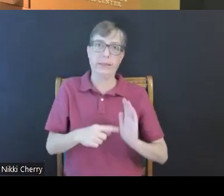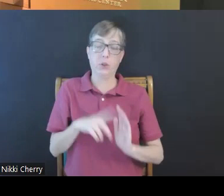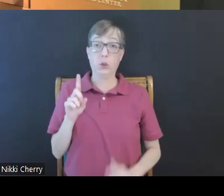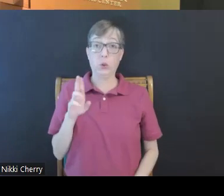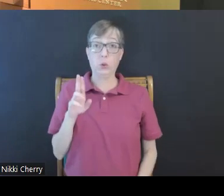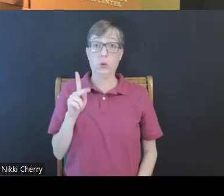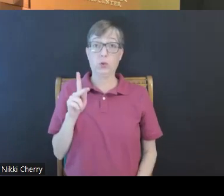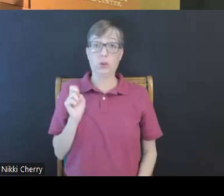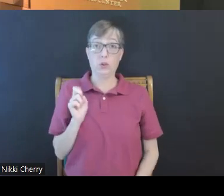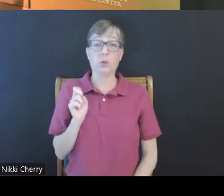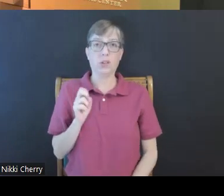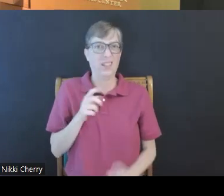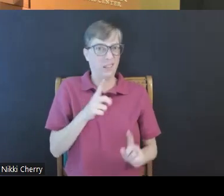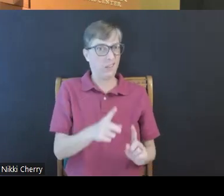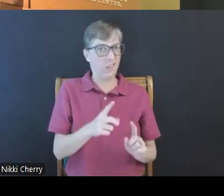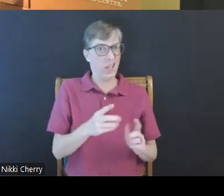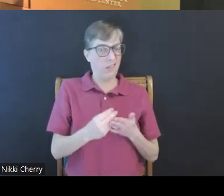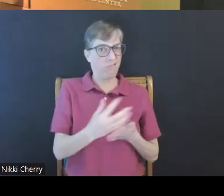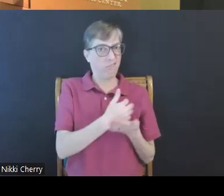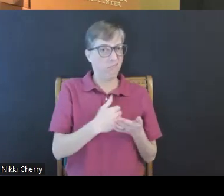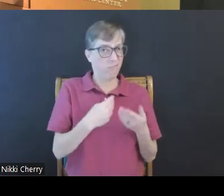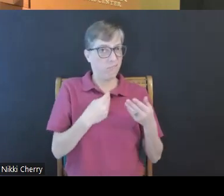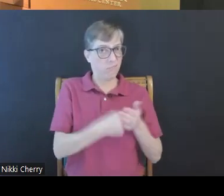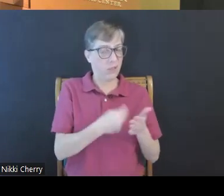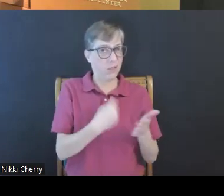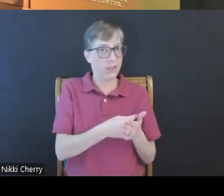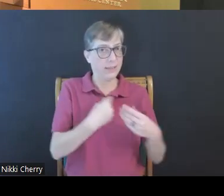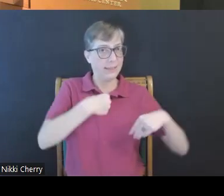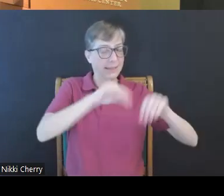expensive Healthcare they didn't necessarily love it because that's how they make their money right